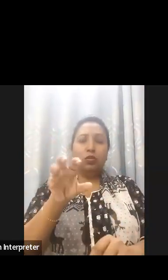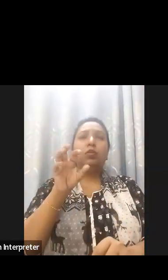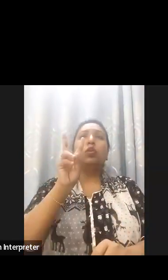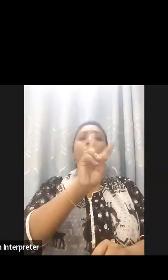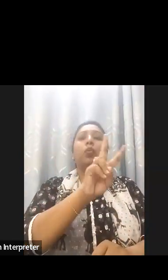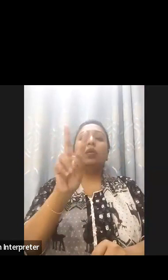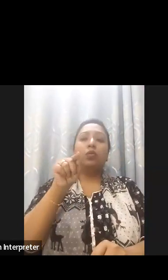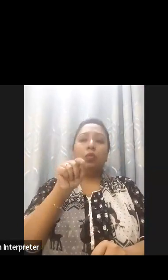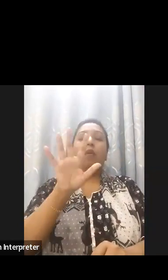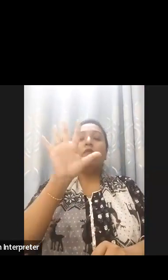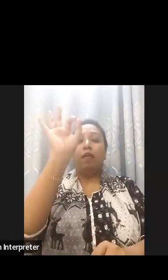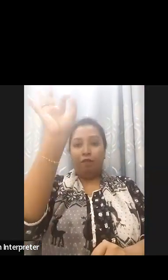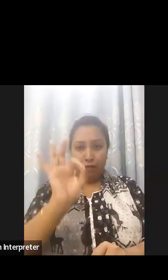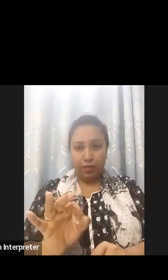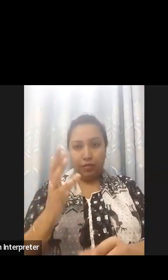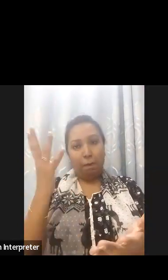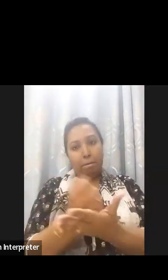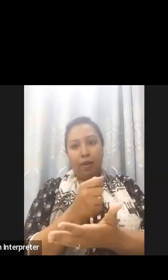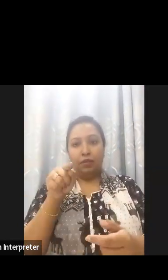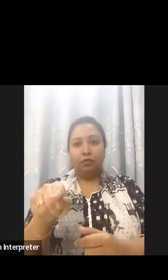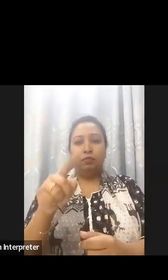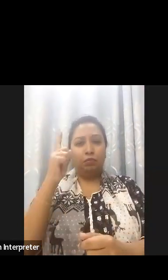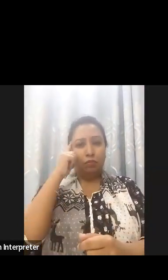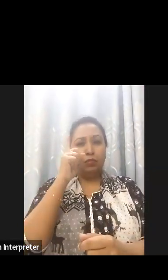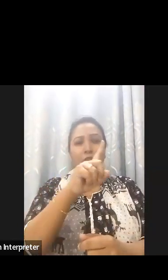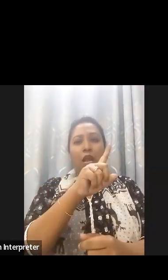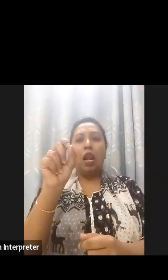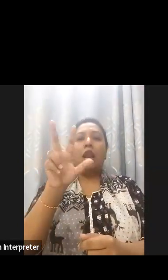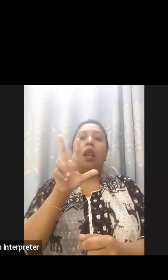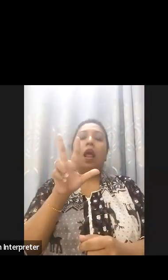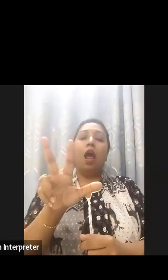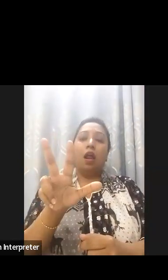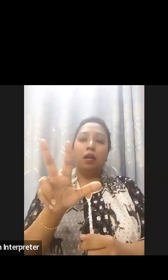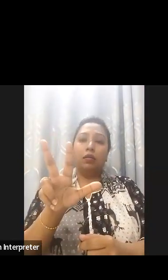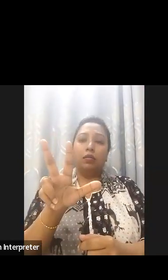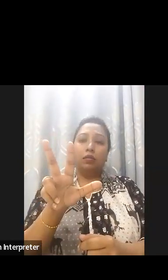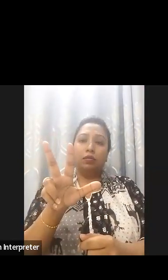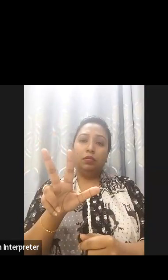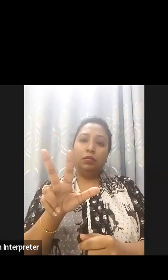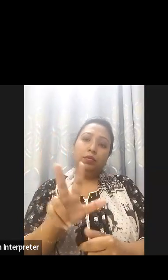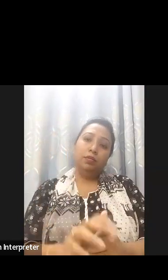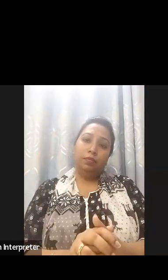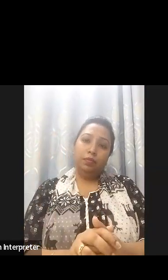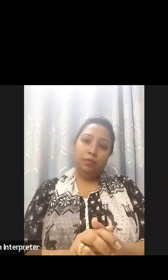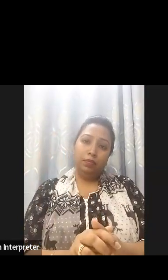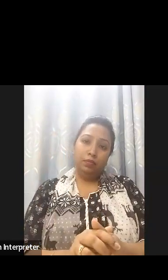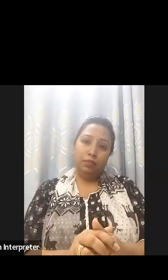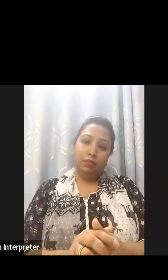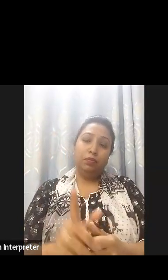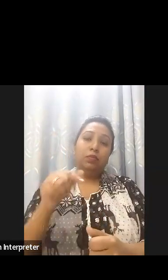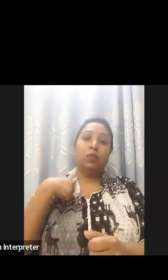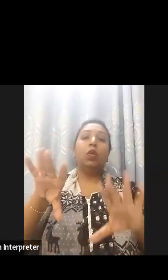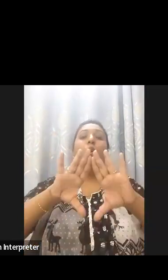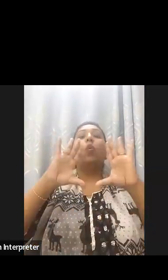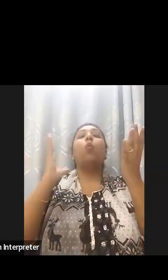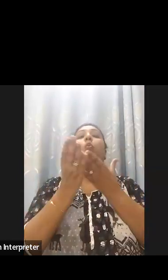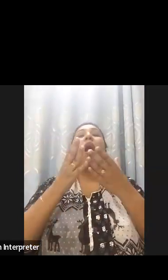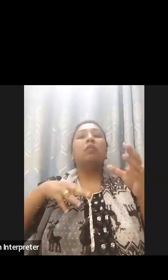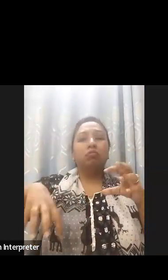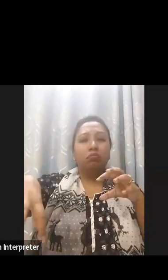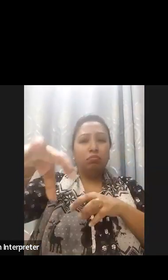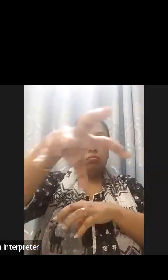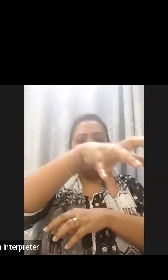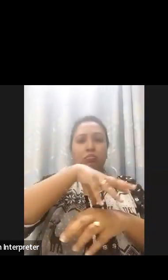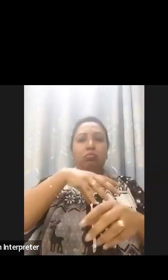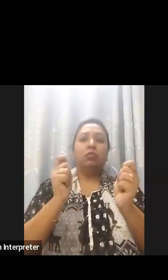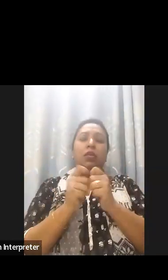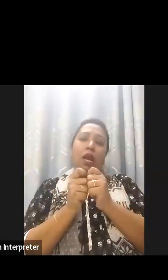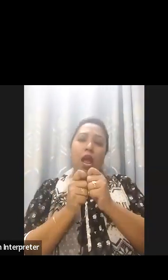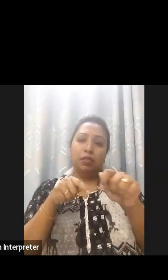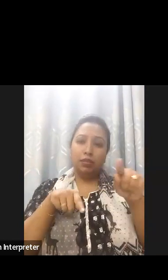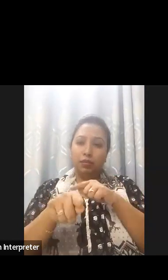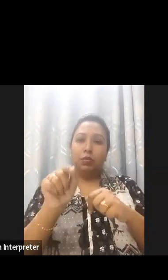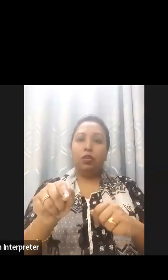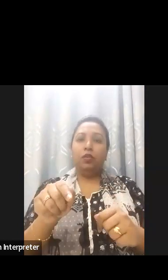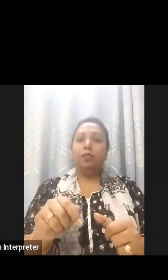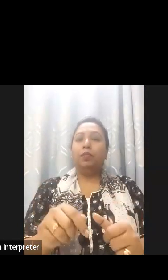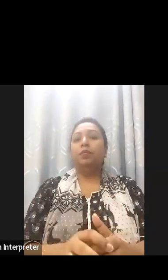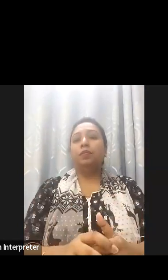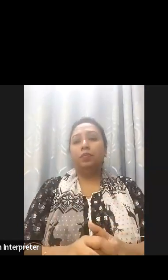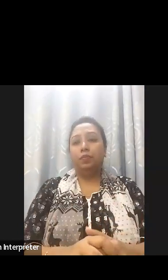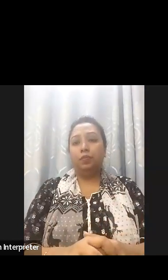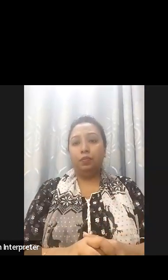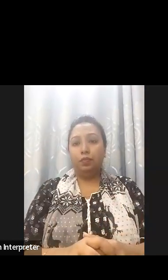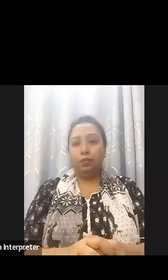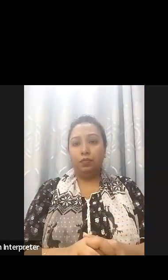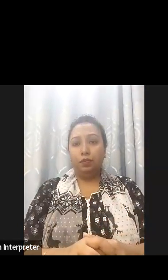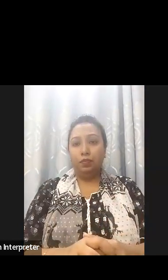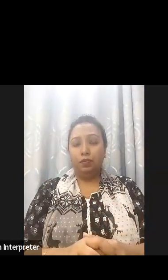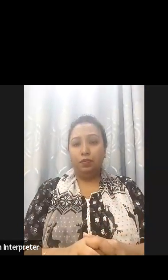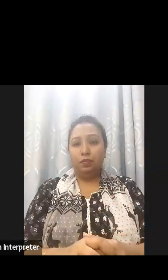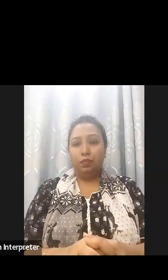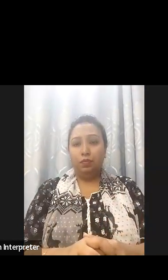and it ranked 108 on the global level and 28 among